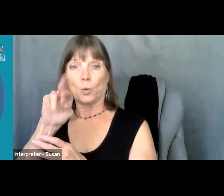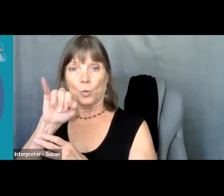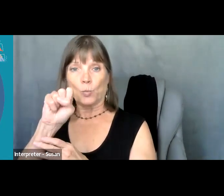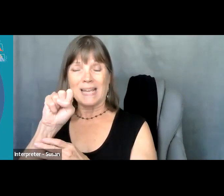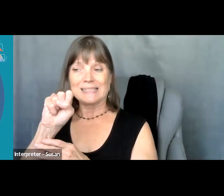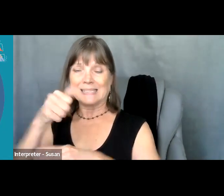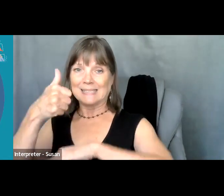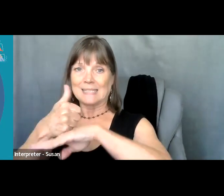Kelly Crosbie (she/her): Children.